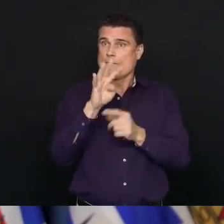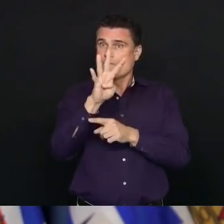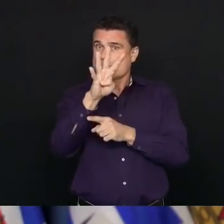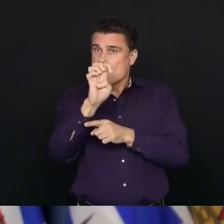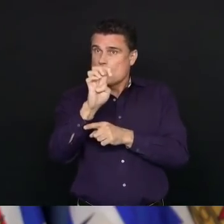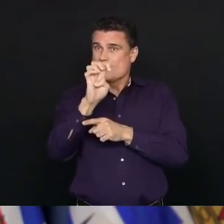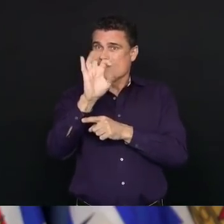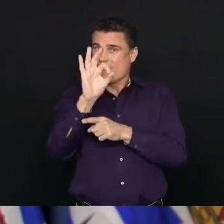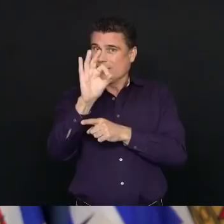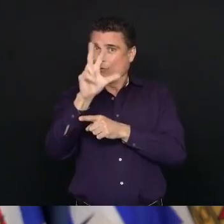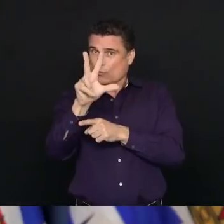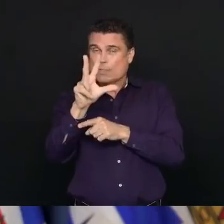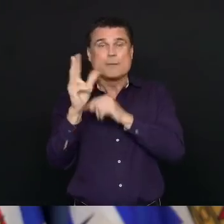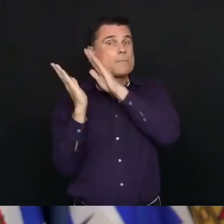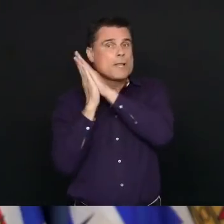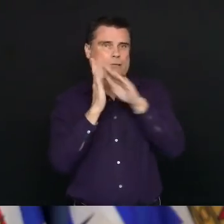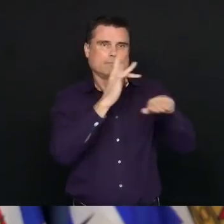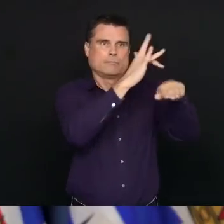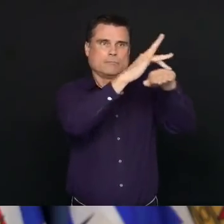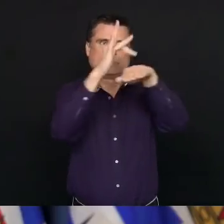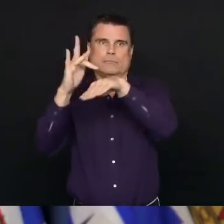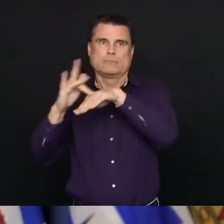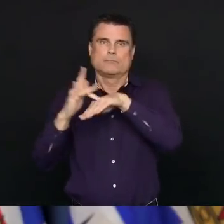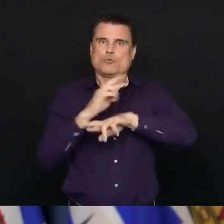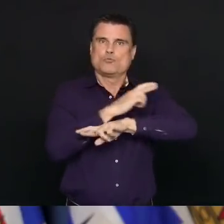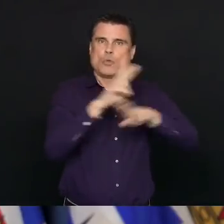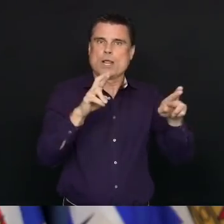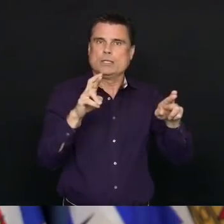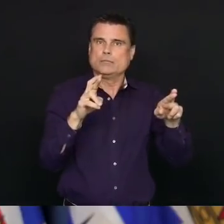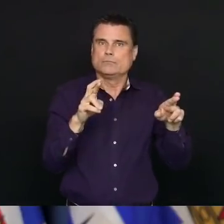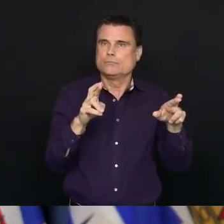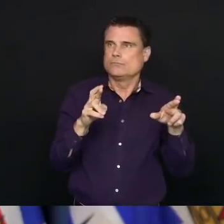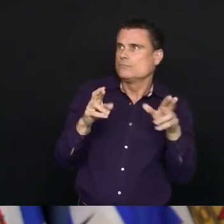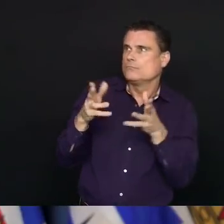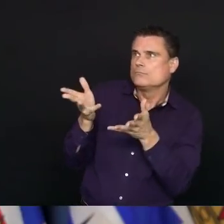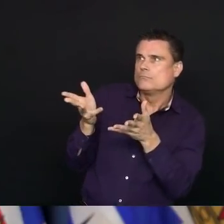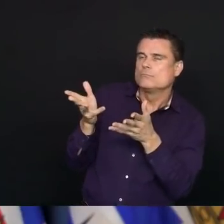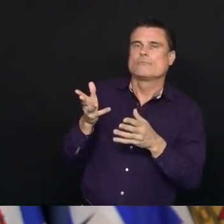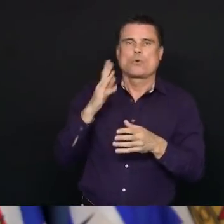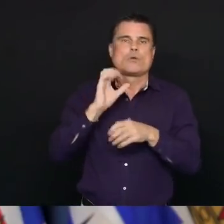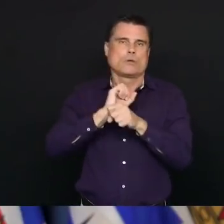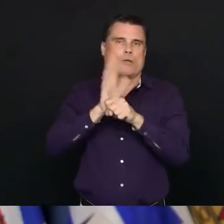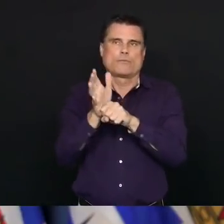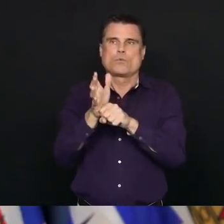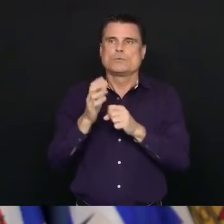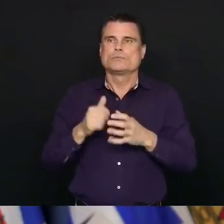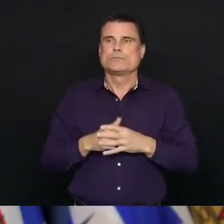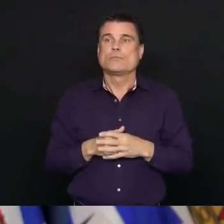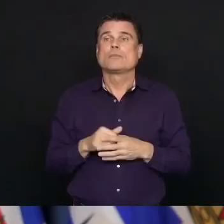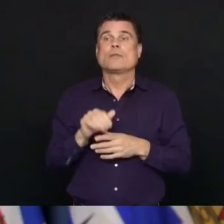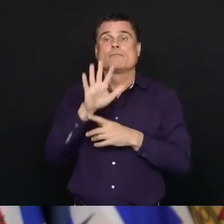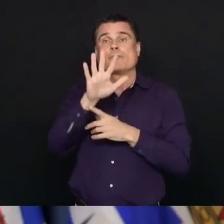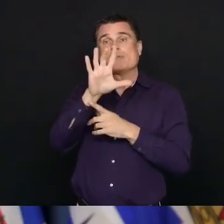There has 4493 empty beds in the system and that means our occupancy rate is 15.7% today and below 50% again in critical care units.